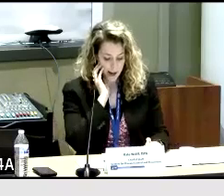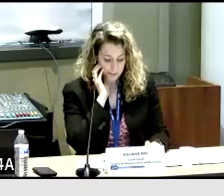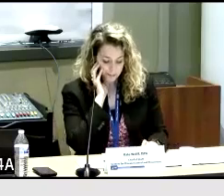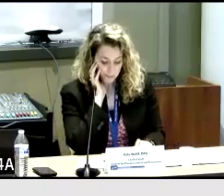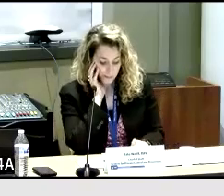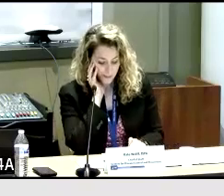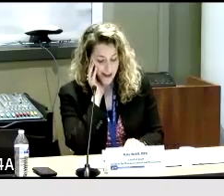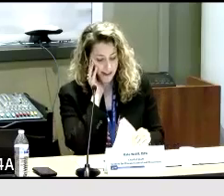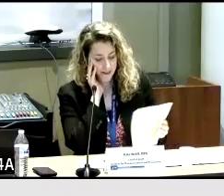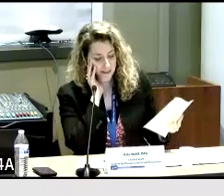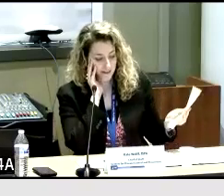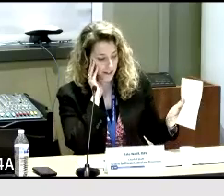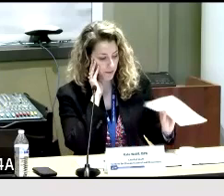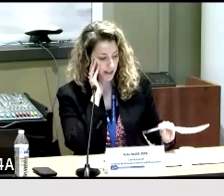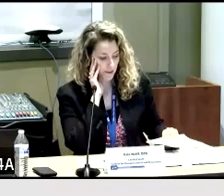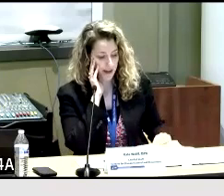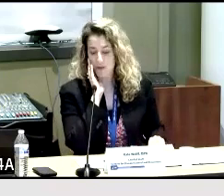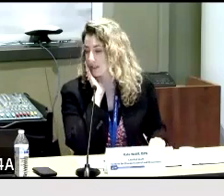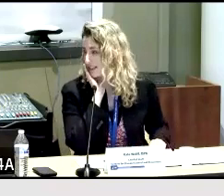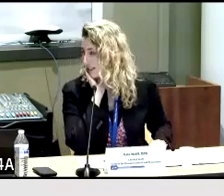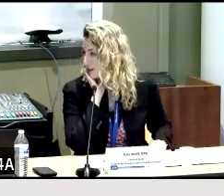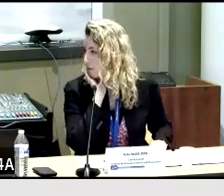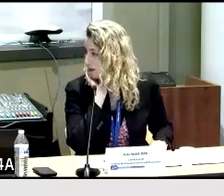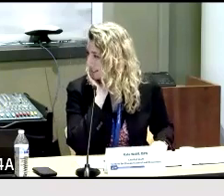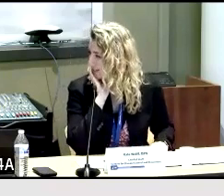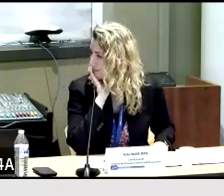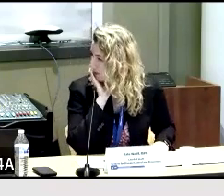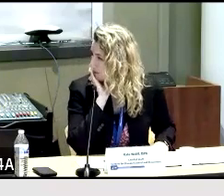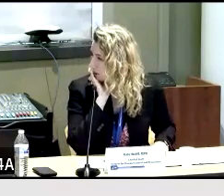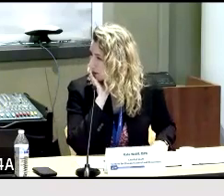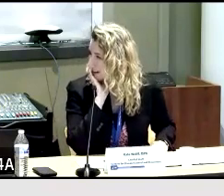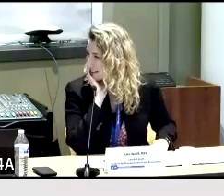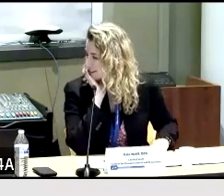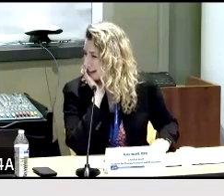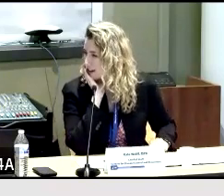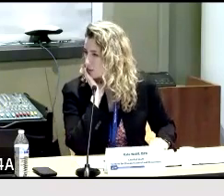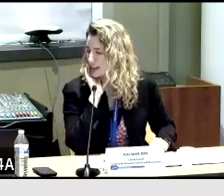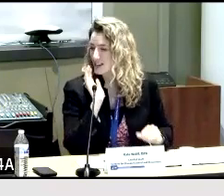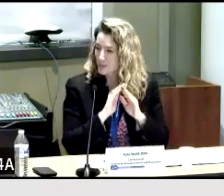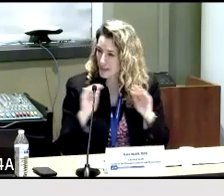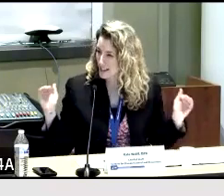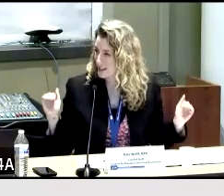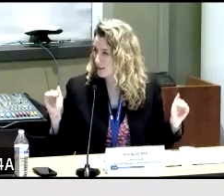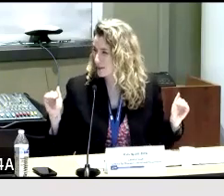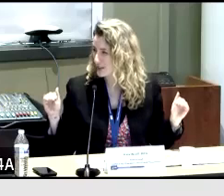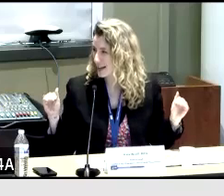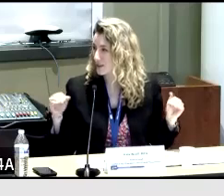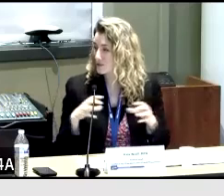And I think that was really the point of Moving Forward, right? Of like, how do we break down some of those silos,